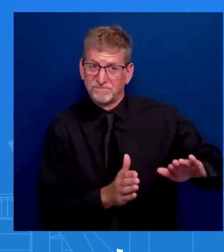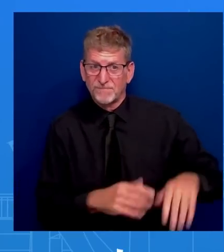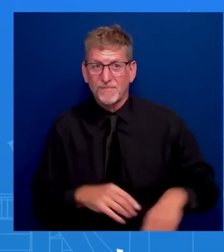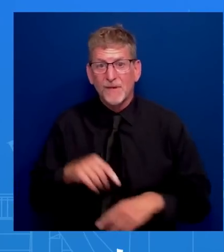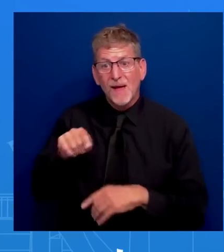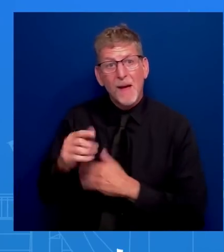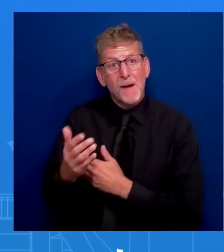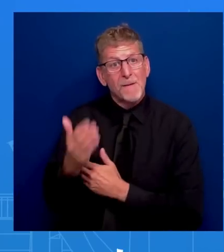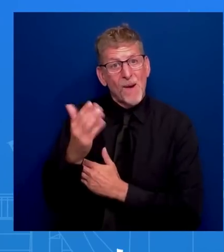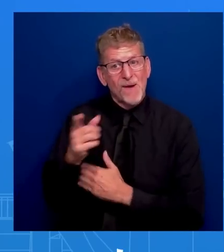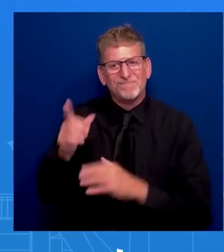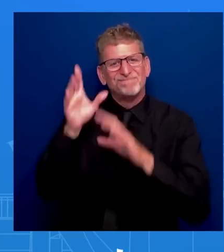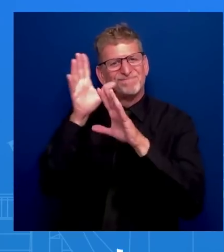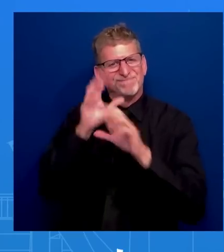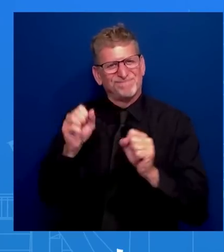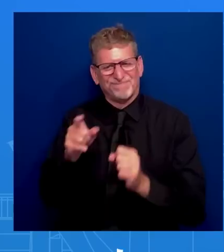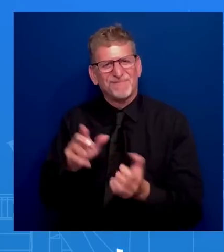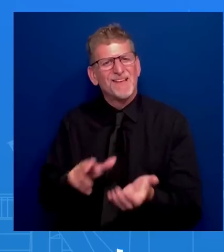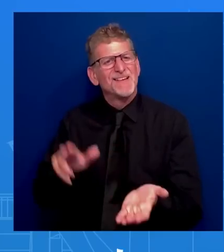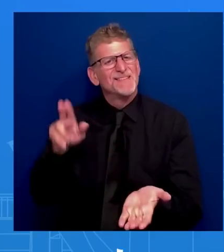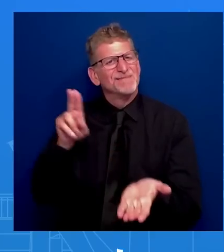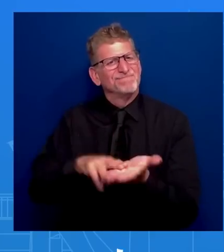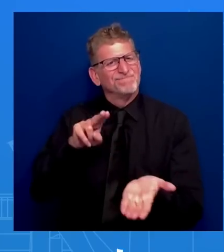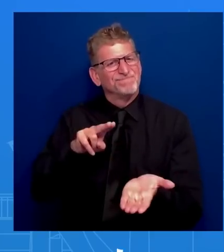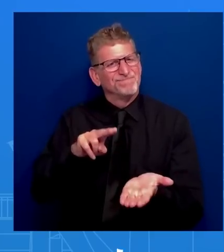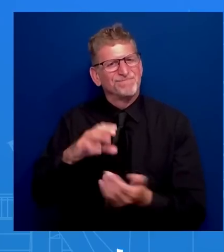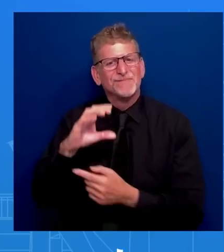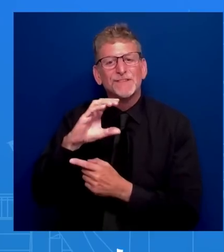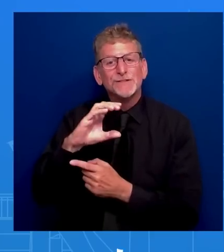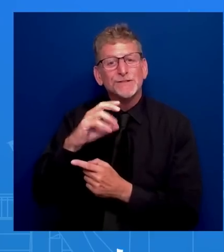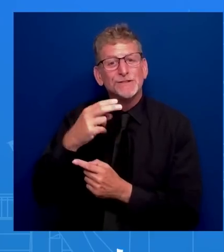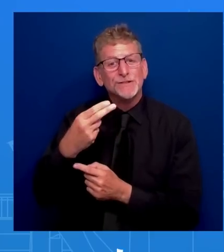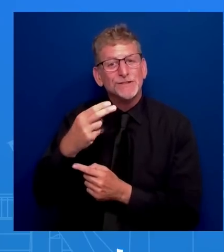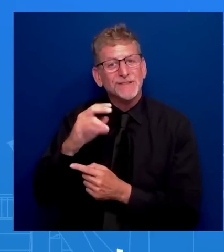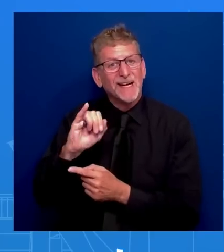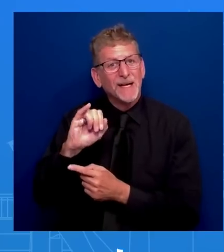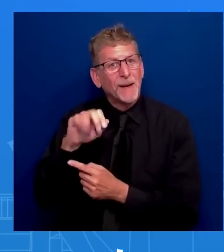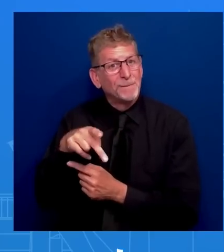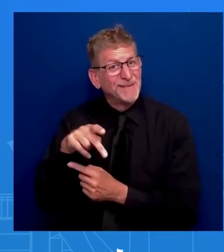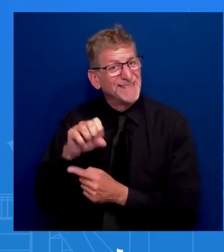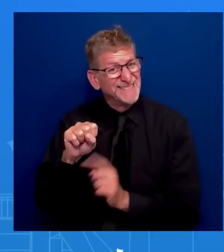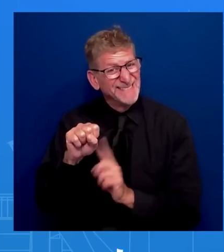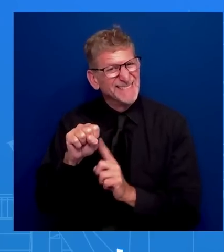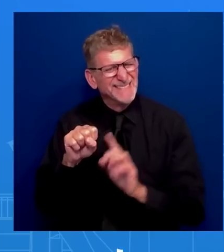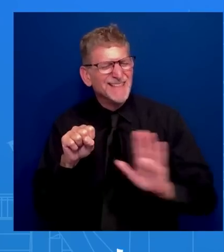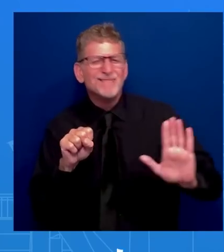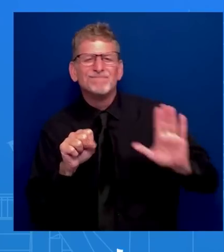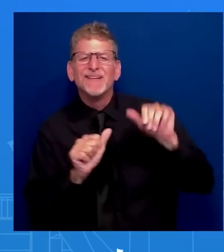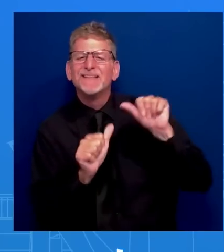to make semiconductors here in America, which power everything from our smartphones,